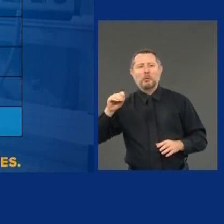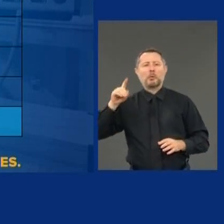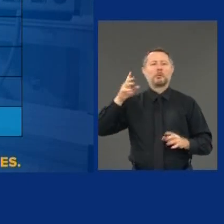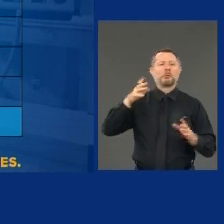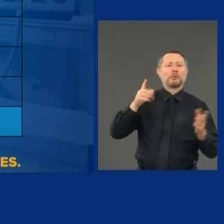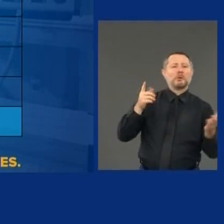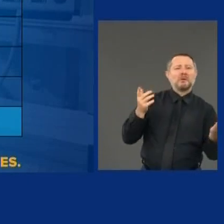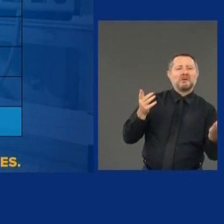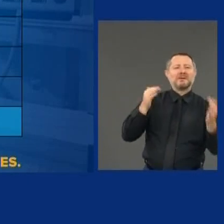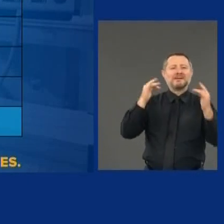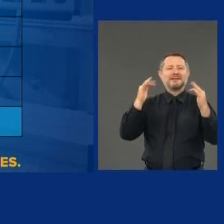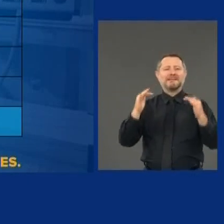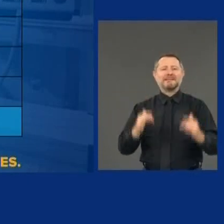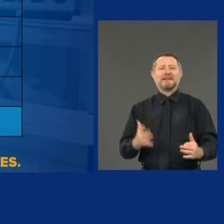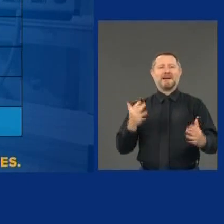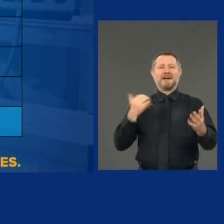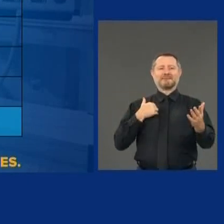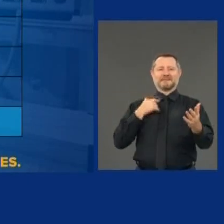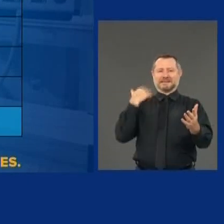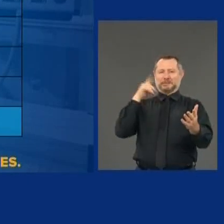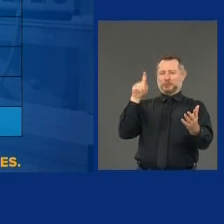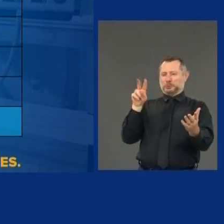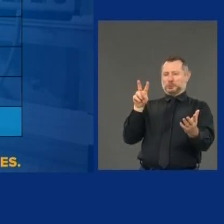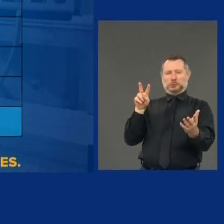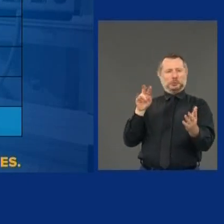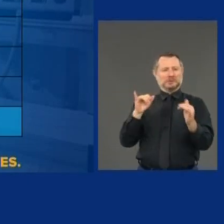BROOKLYN 191319. MANHATTAN, 1212.